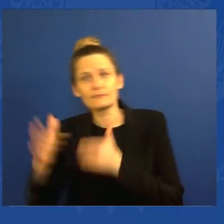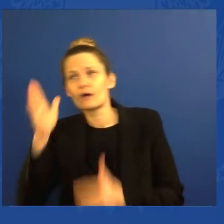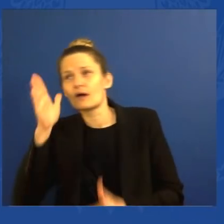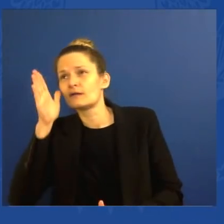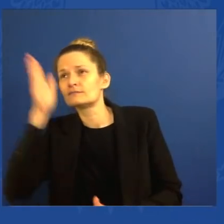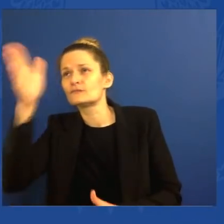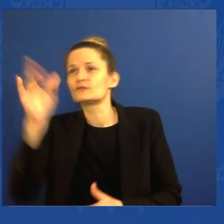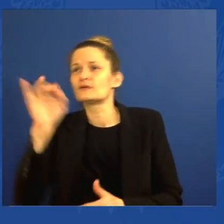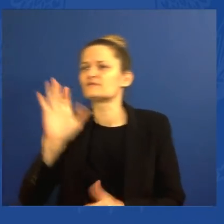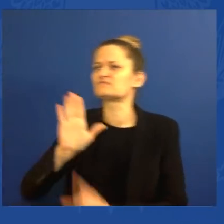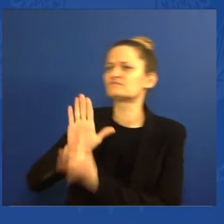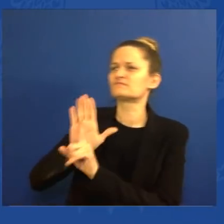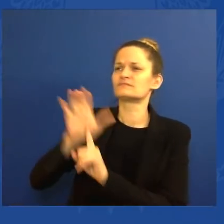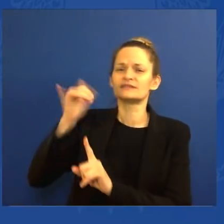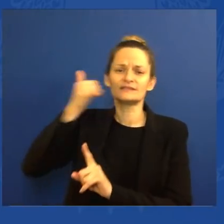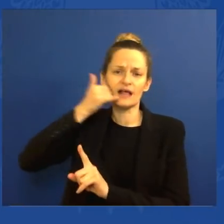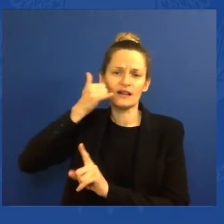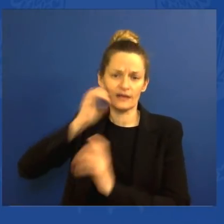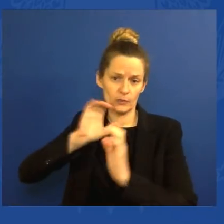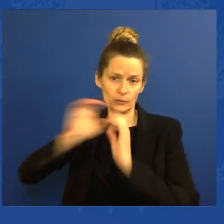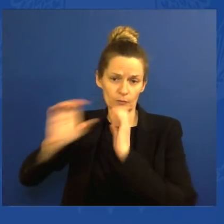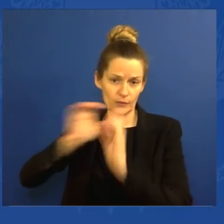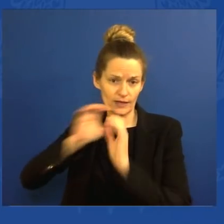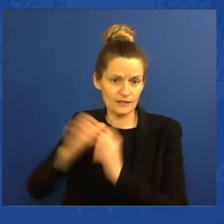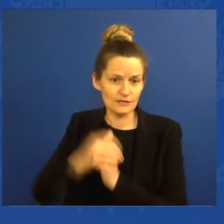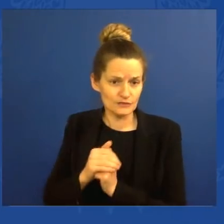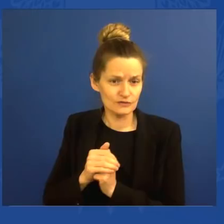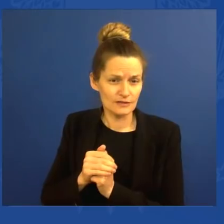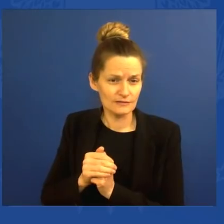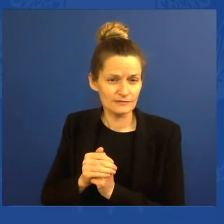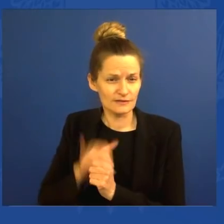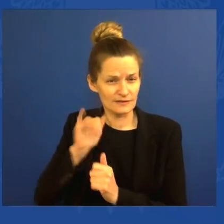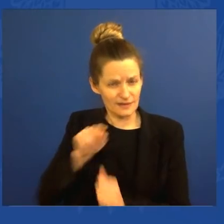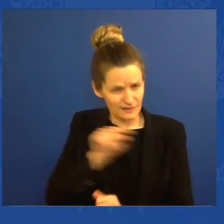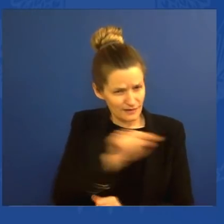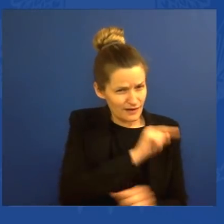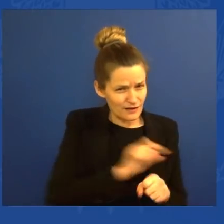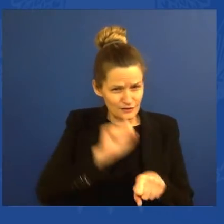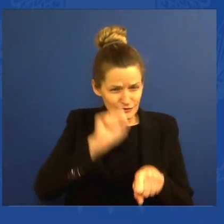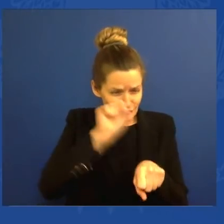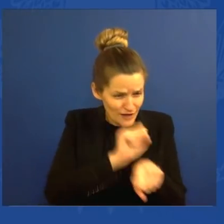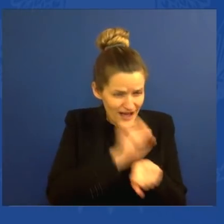and prosperity not just here but around the world. So today, I'm urging the House and Senate